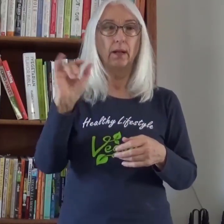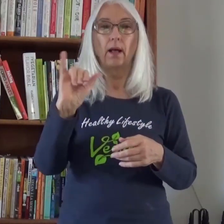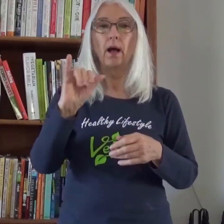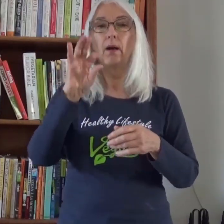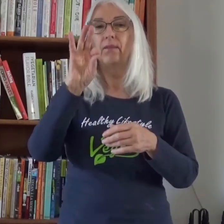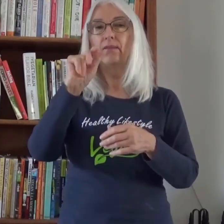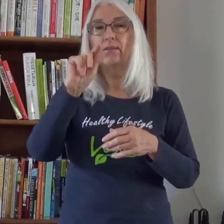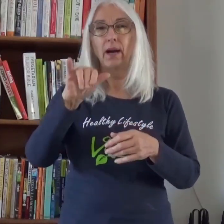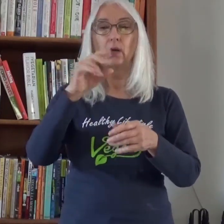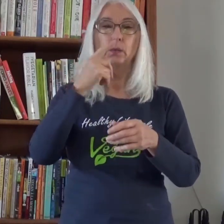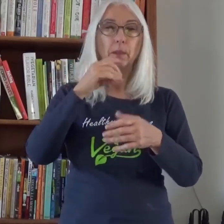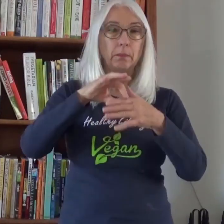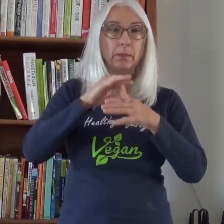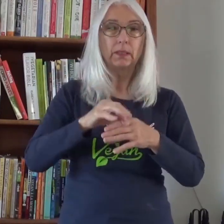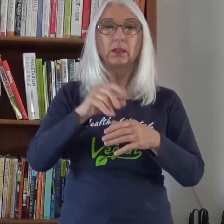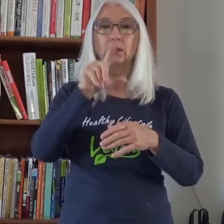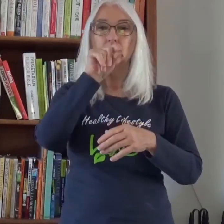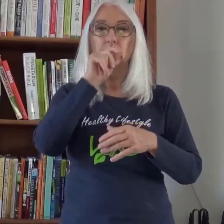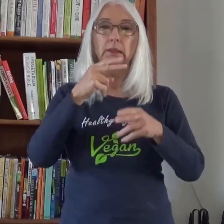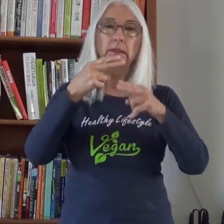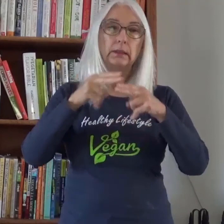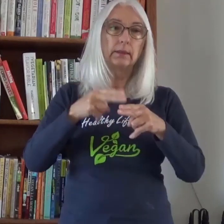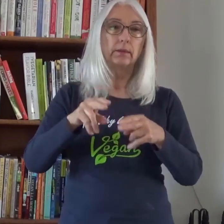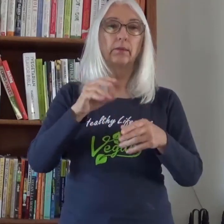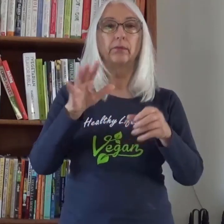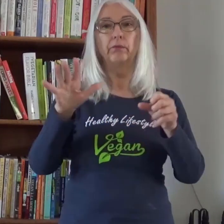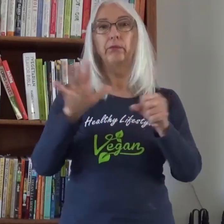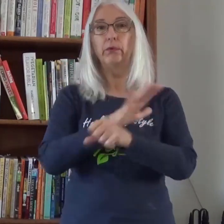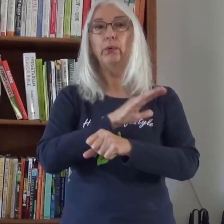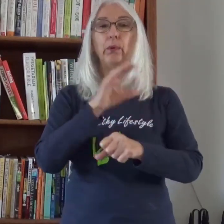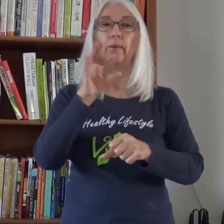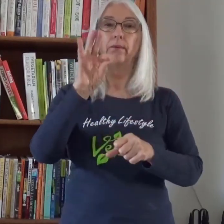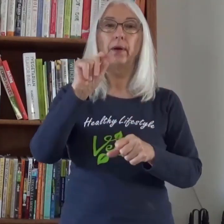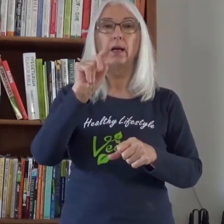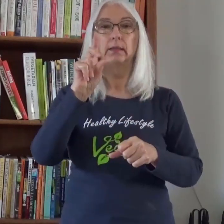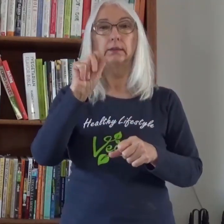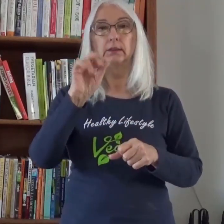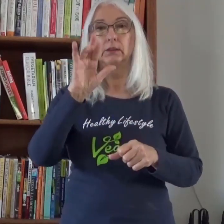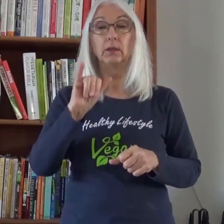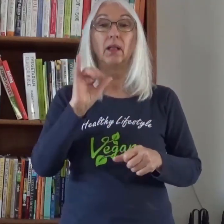fatty red meats, poultry, eggs, and full-fat dairy.